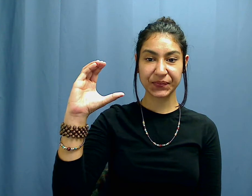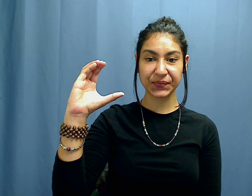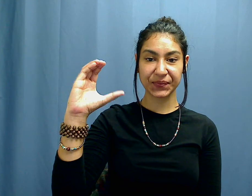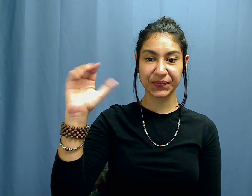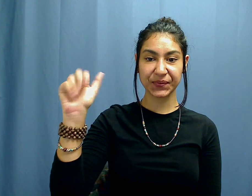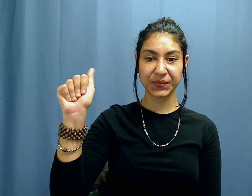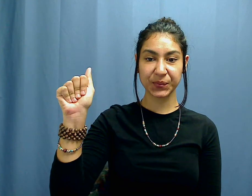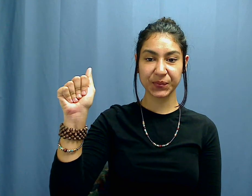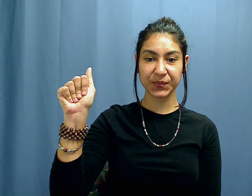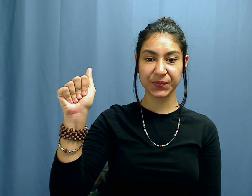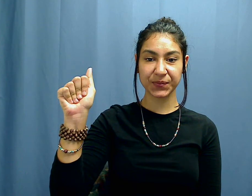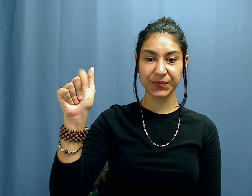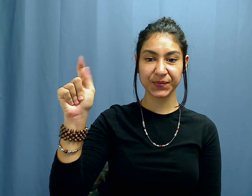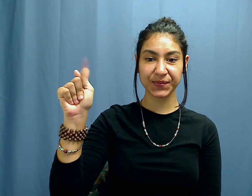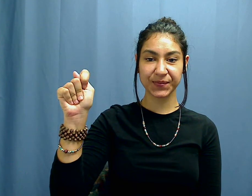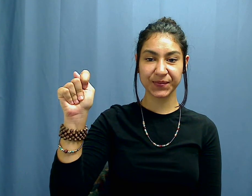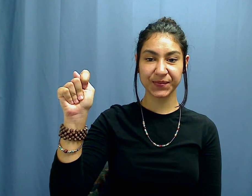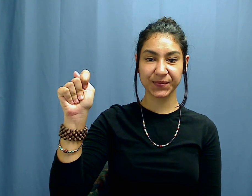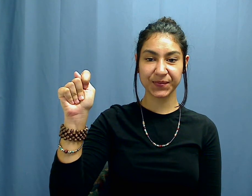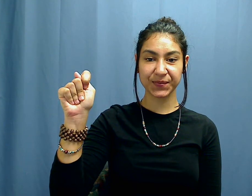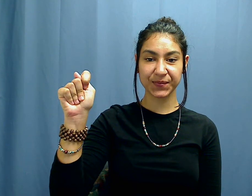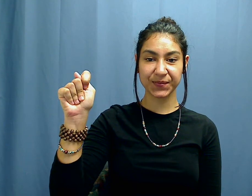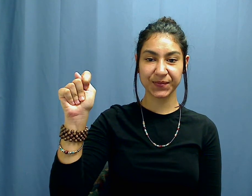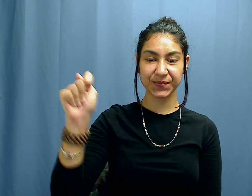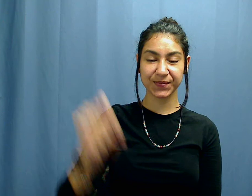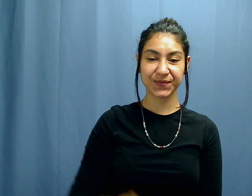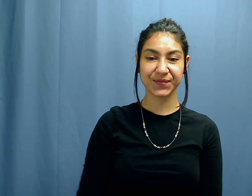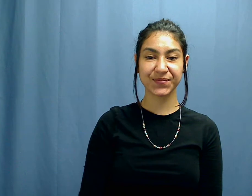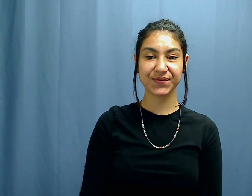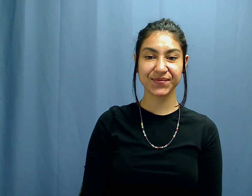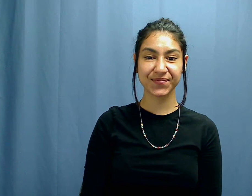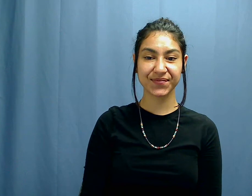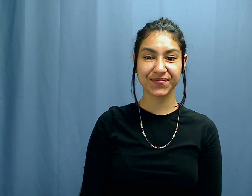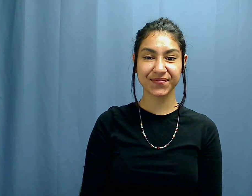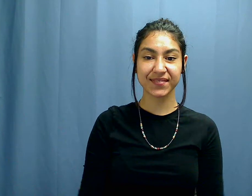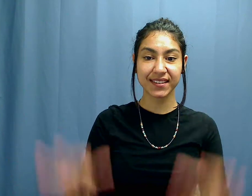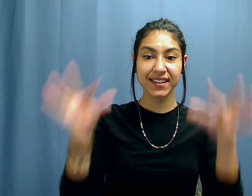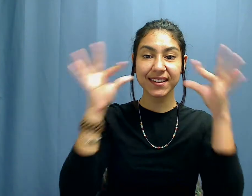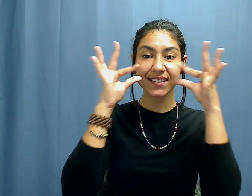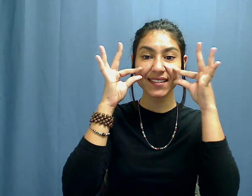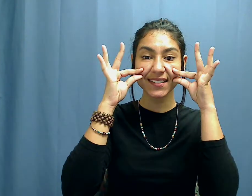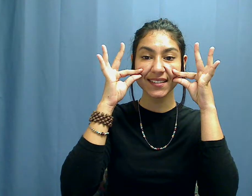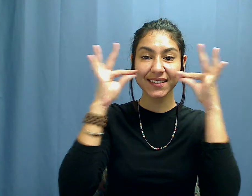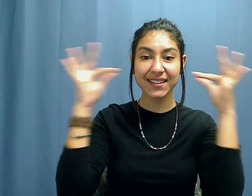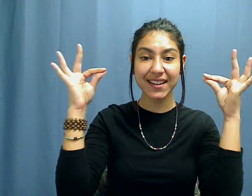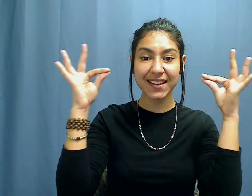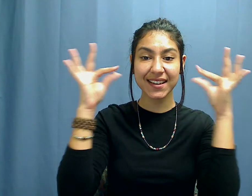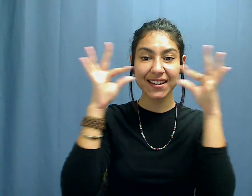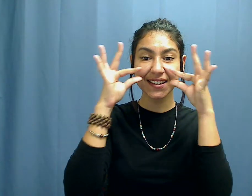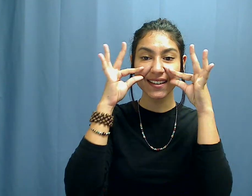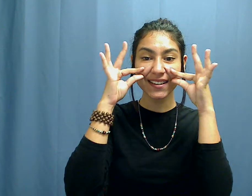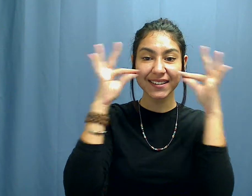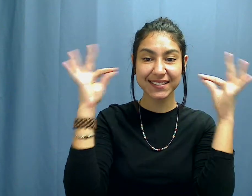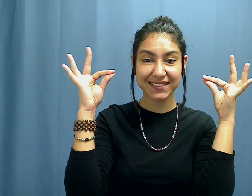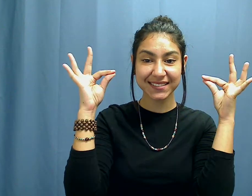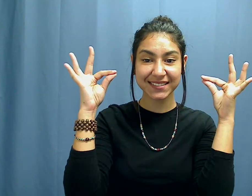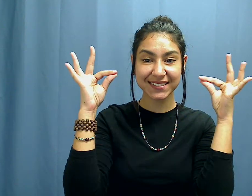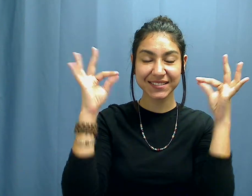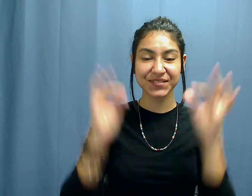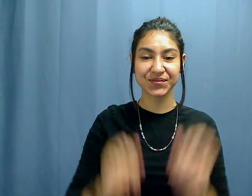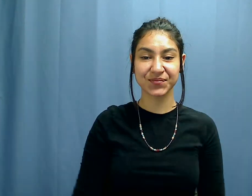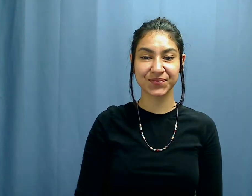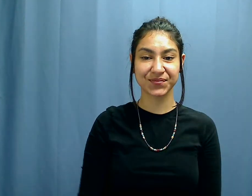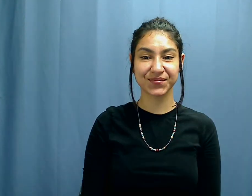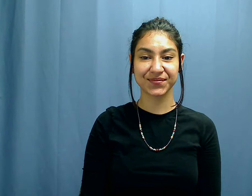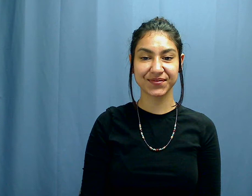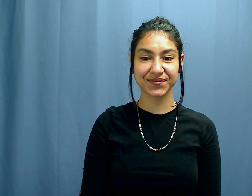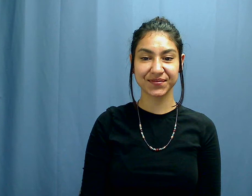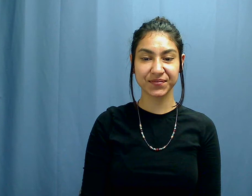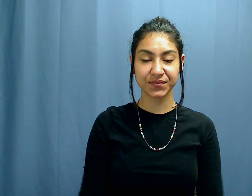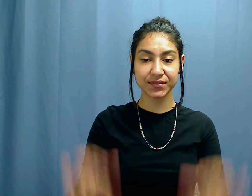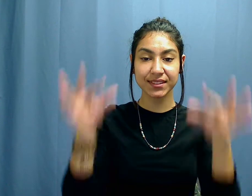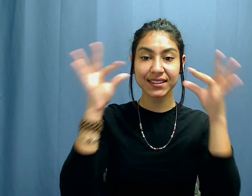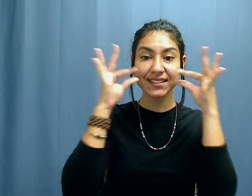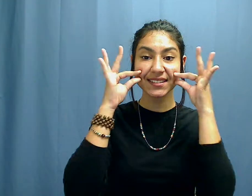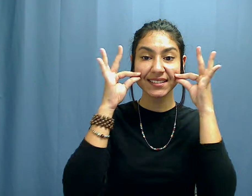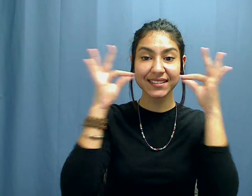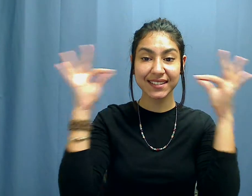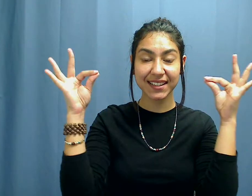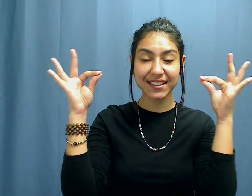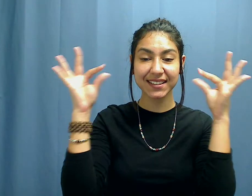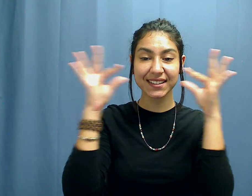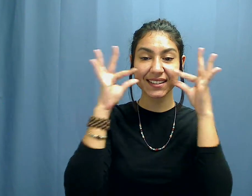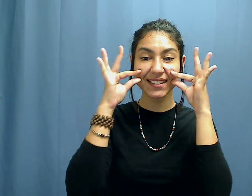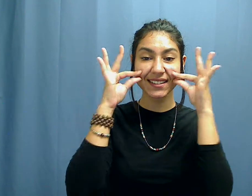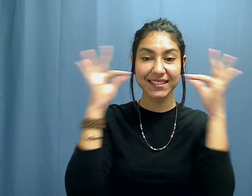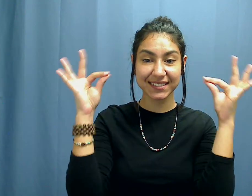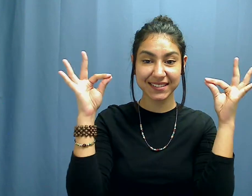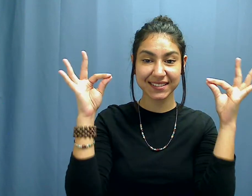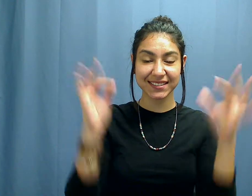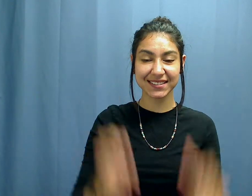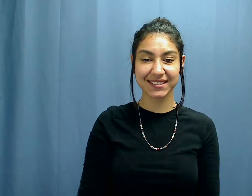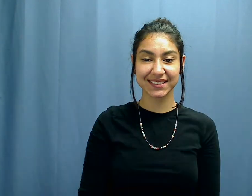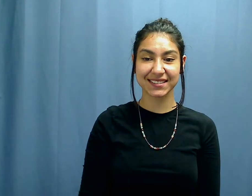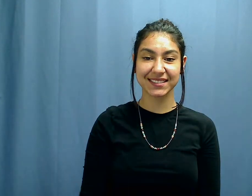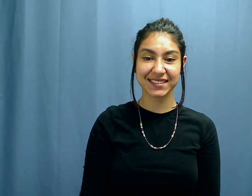Cat